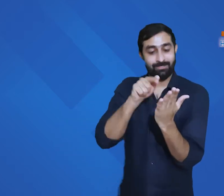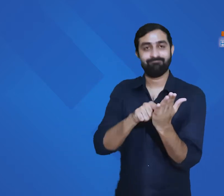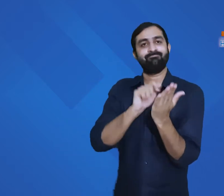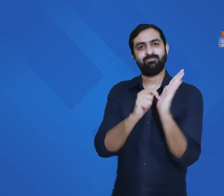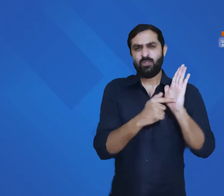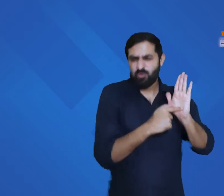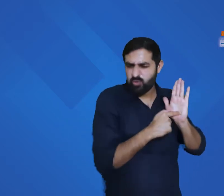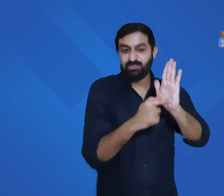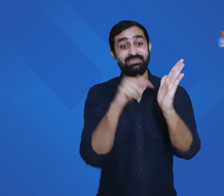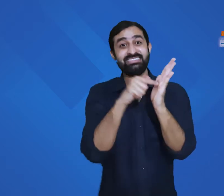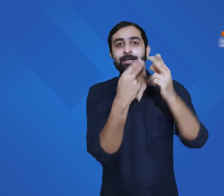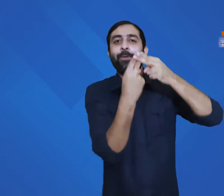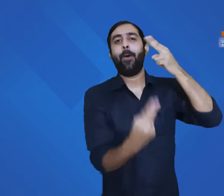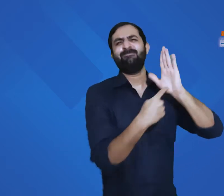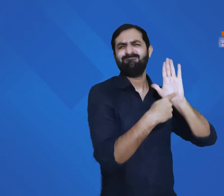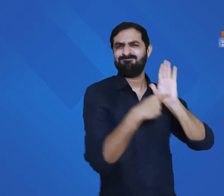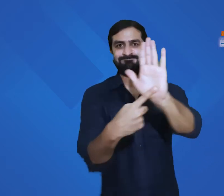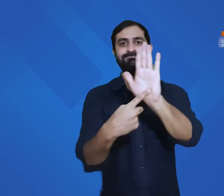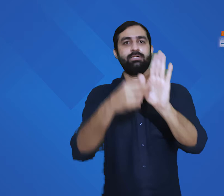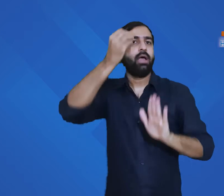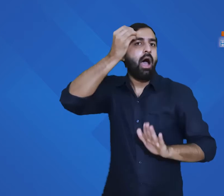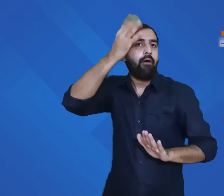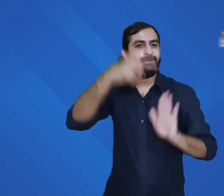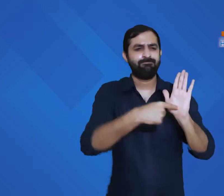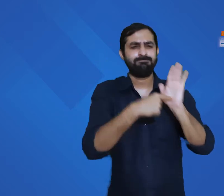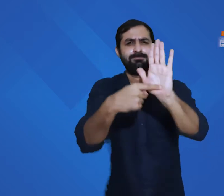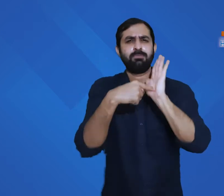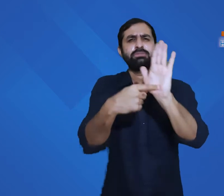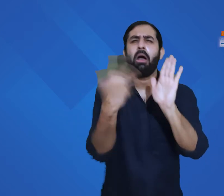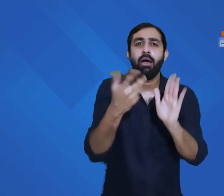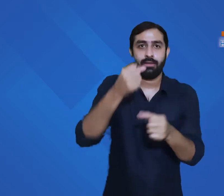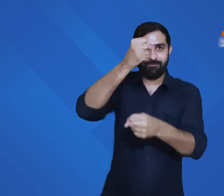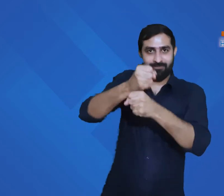of many Indians during the urbanisation movement. The author used his pen